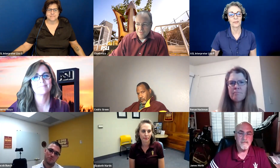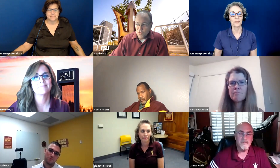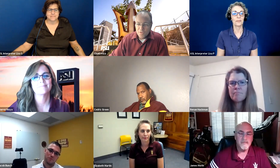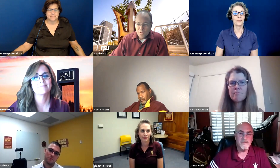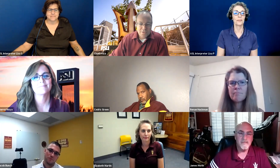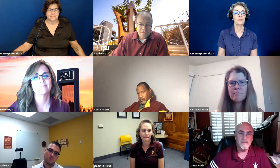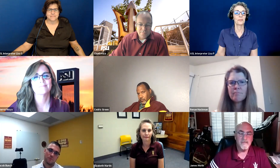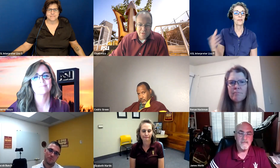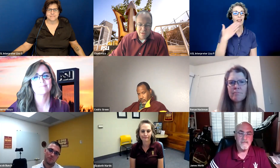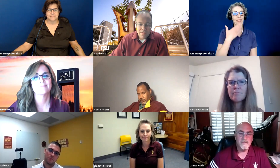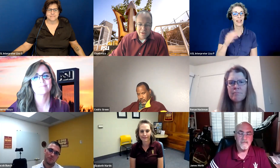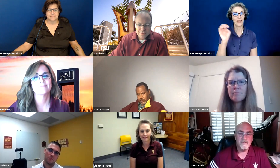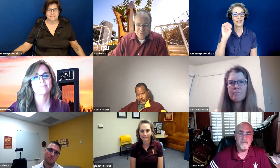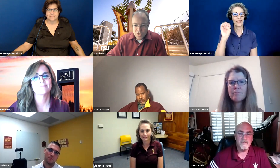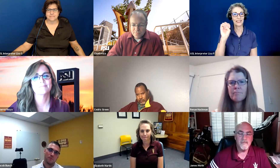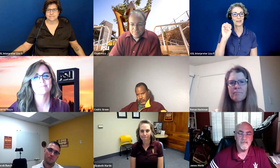Thank you, Elizabeth. All right, Jim.